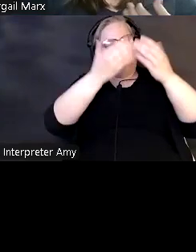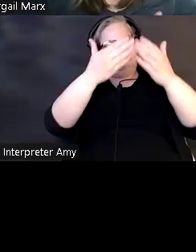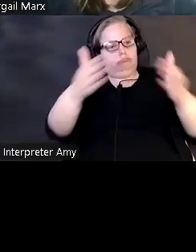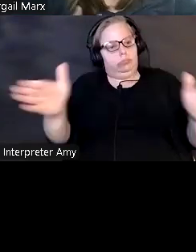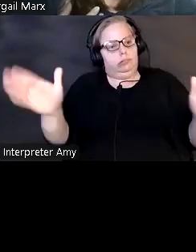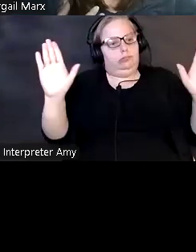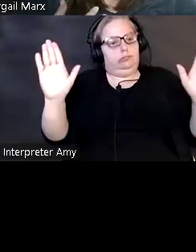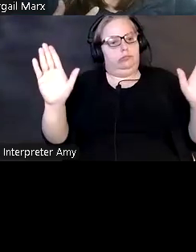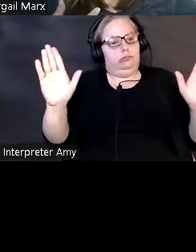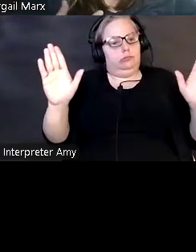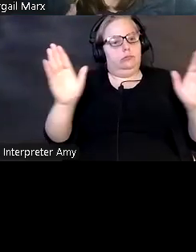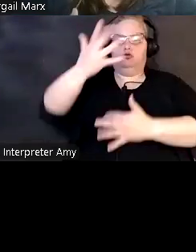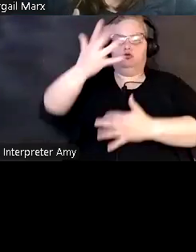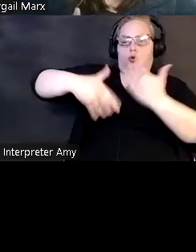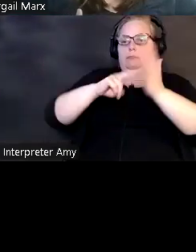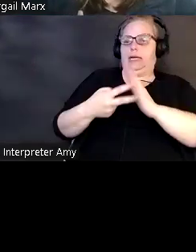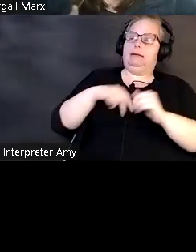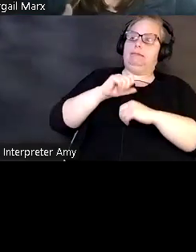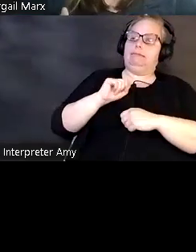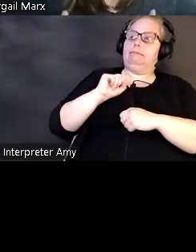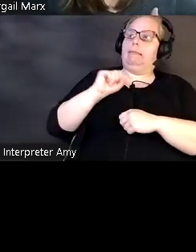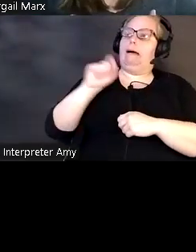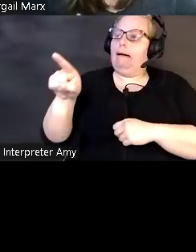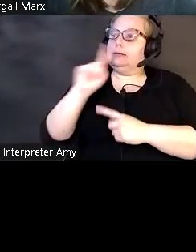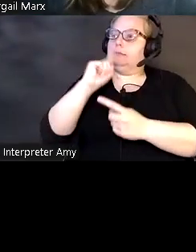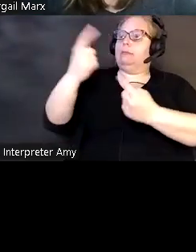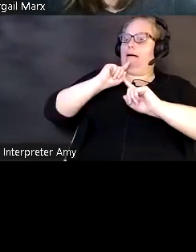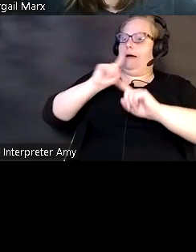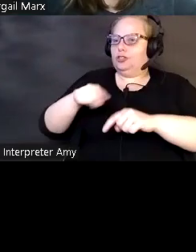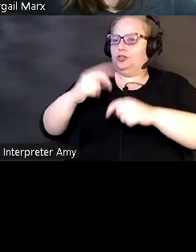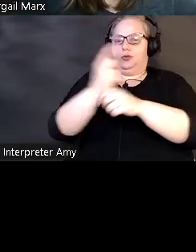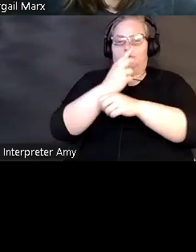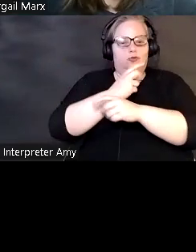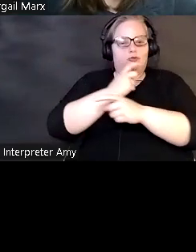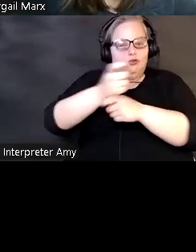asking and answering questions, using jokes, having social interactions and statements,